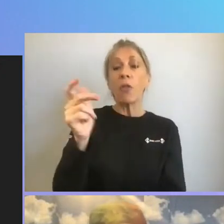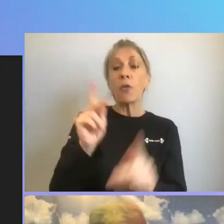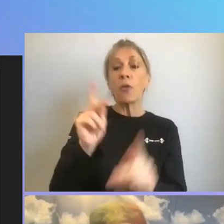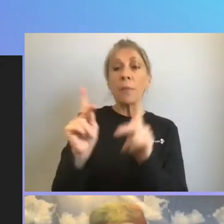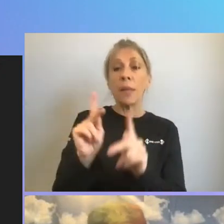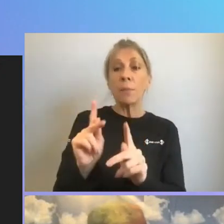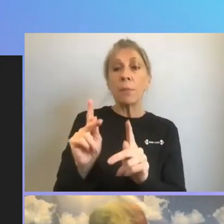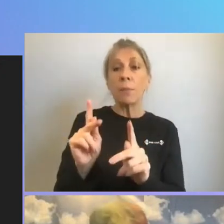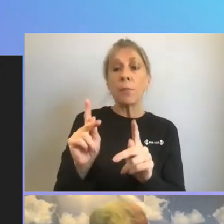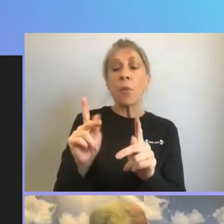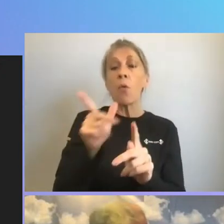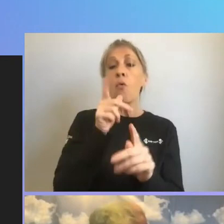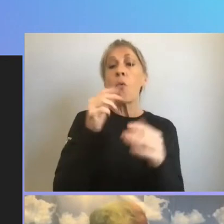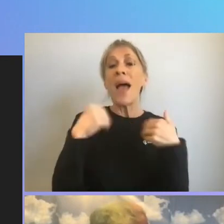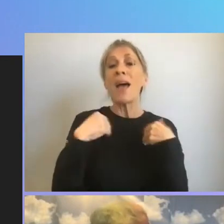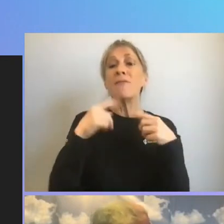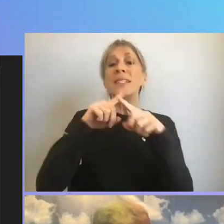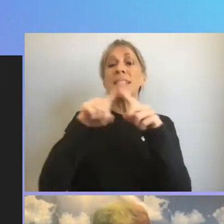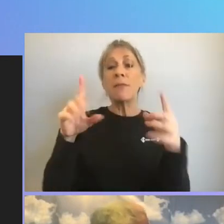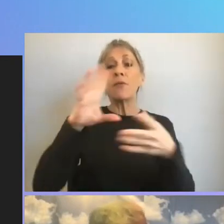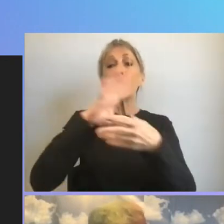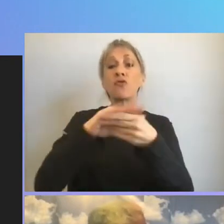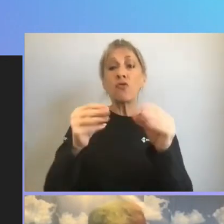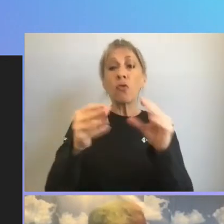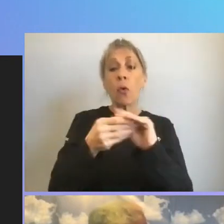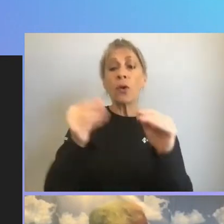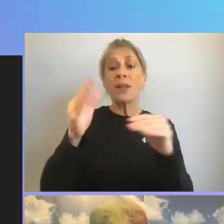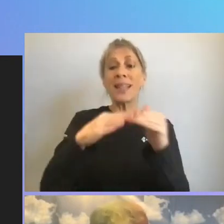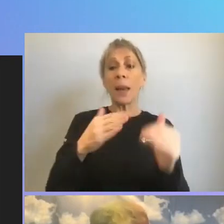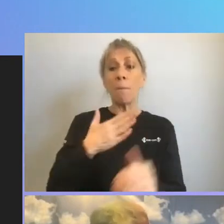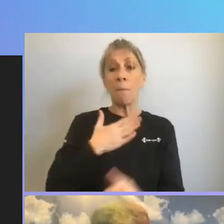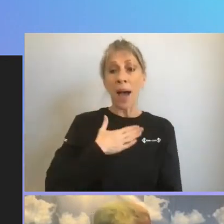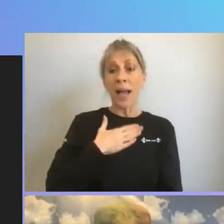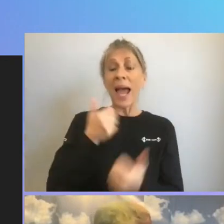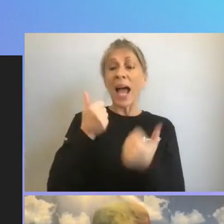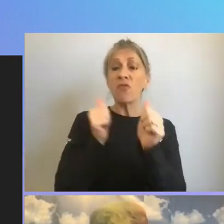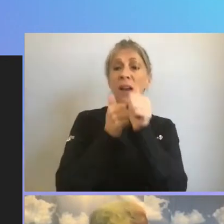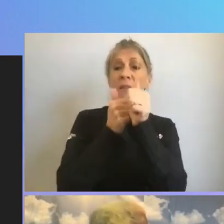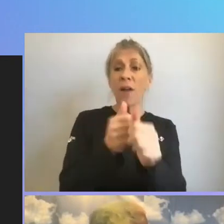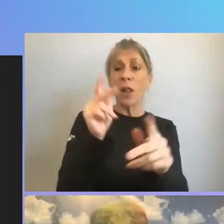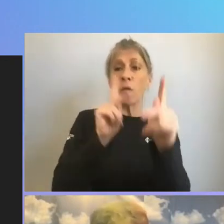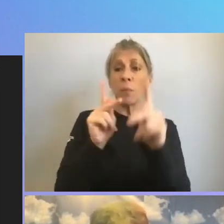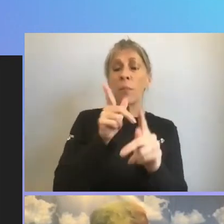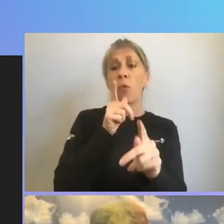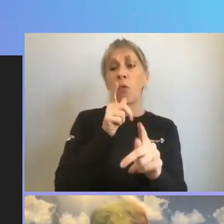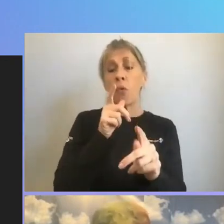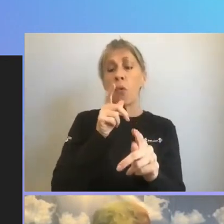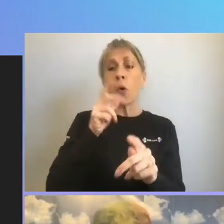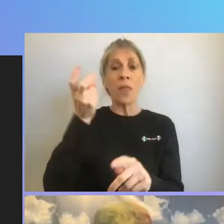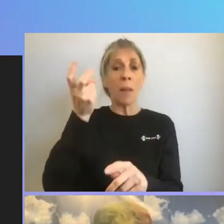different stories from mine. So I try to follow people, even that are in the low vision and